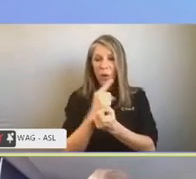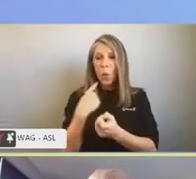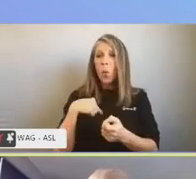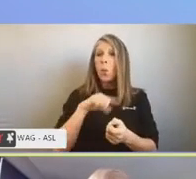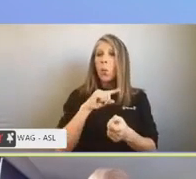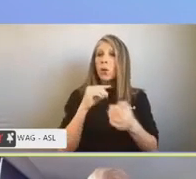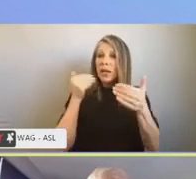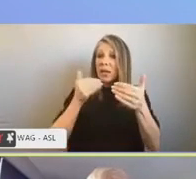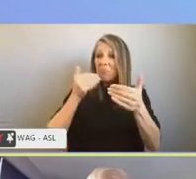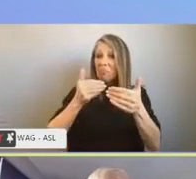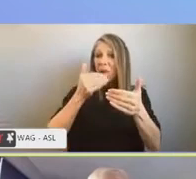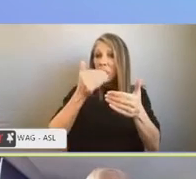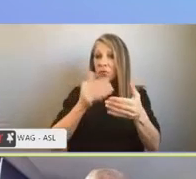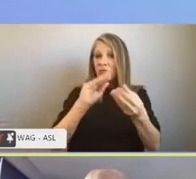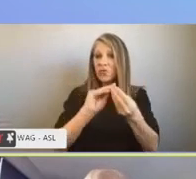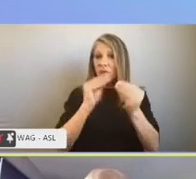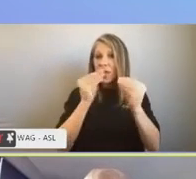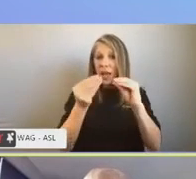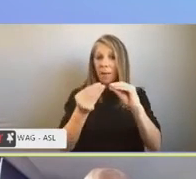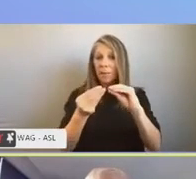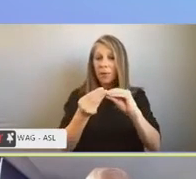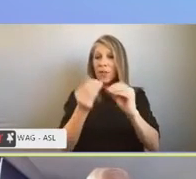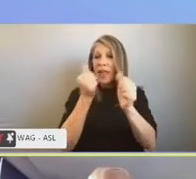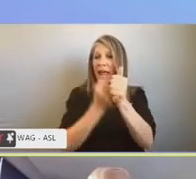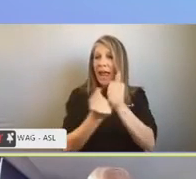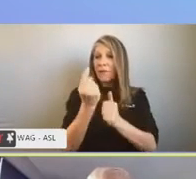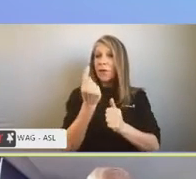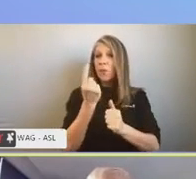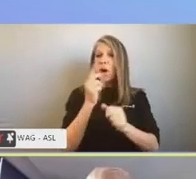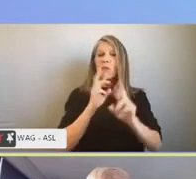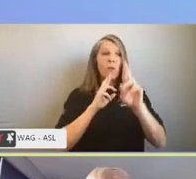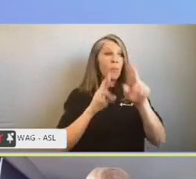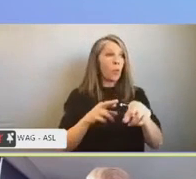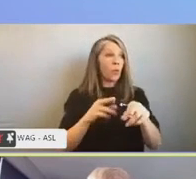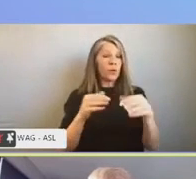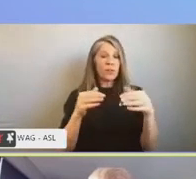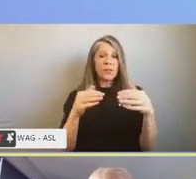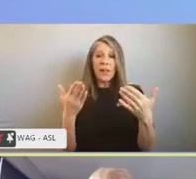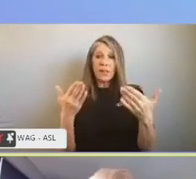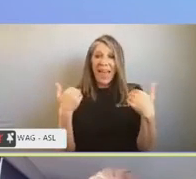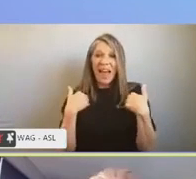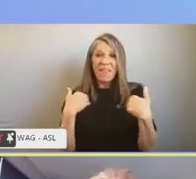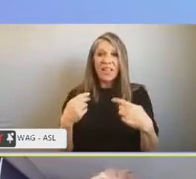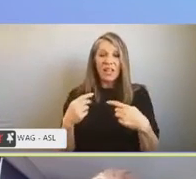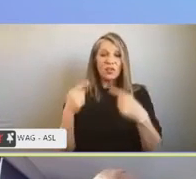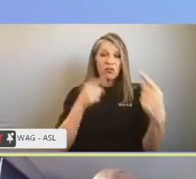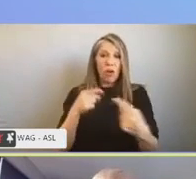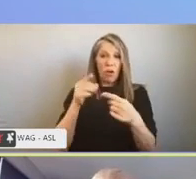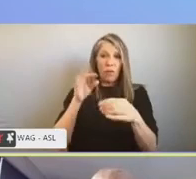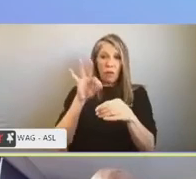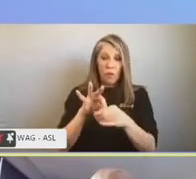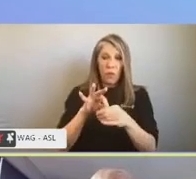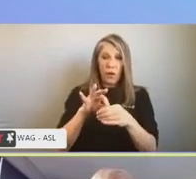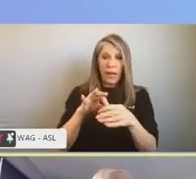7.4% down to 6.4%, but as you can see, the proportional gap is changing, so we are getting